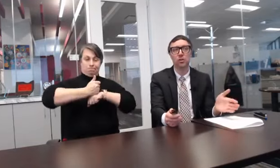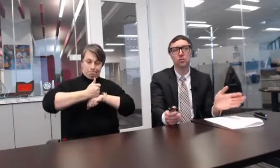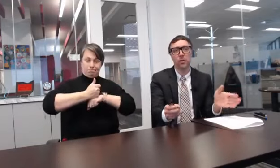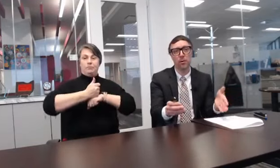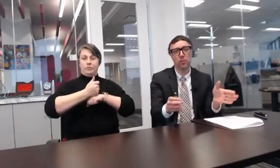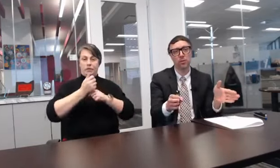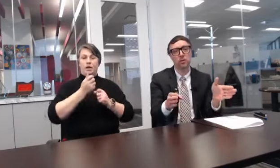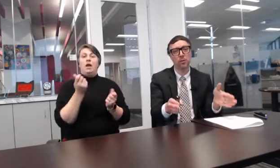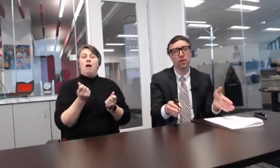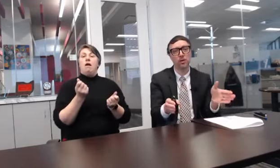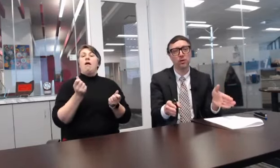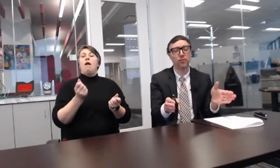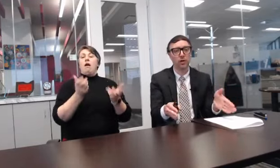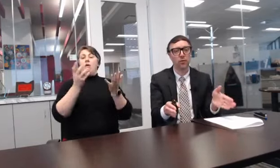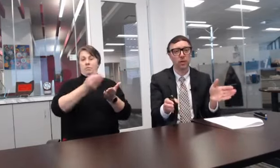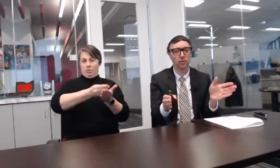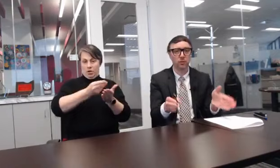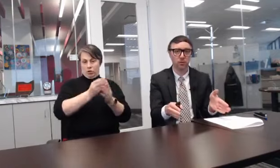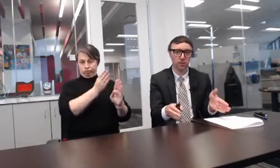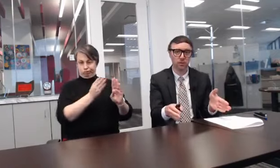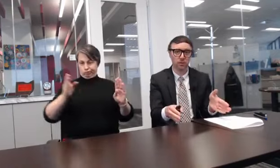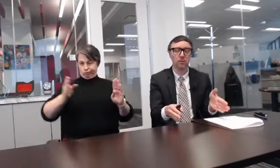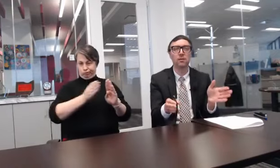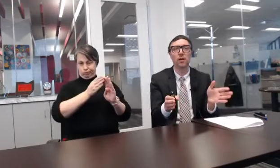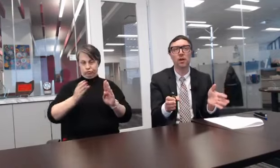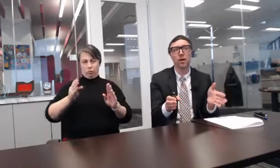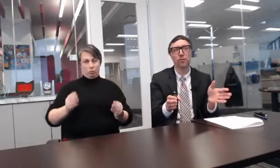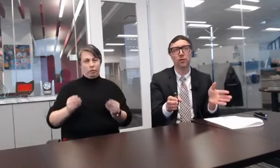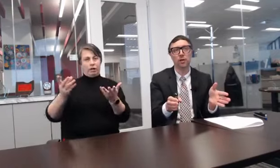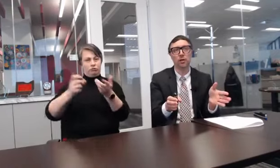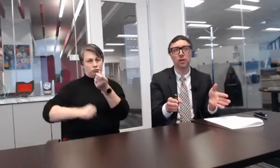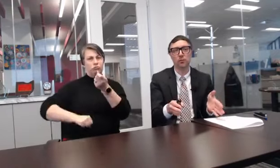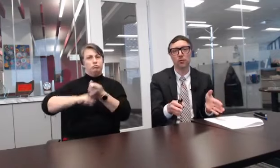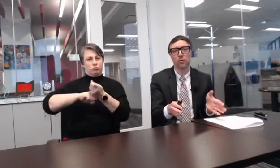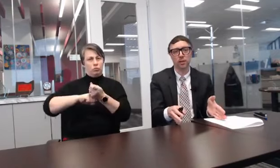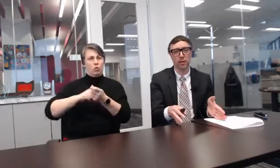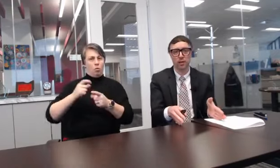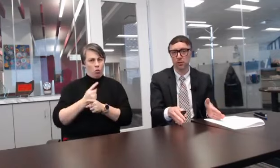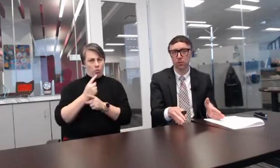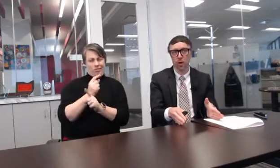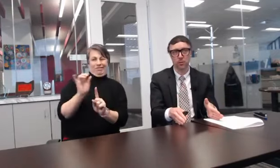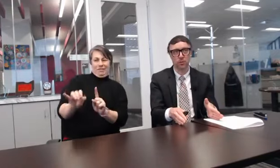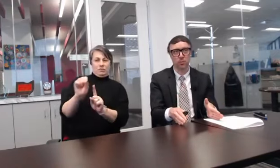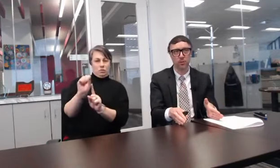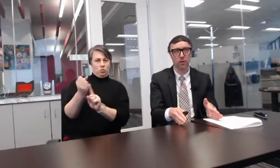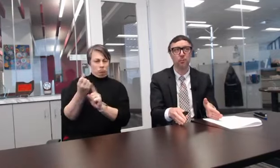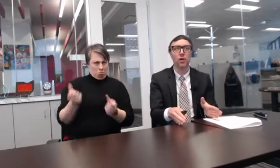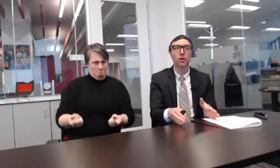So that will determine your funding range for services if you're enrolled in the Individual Options Waiver.